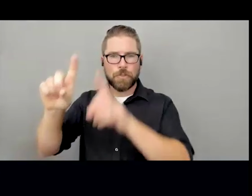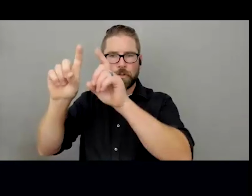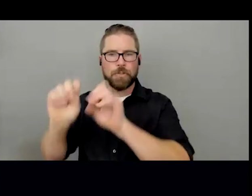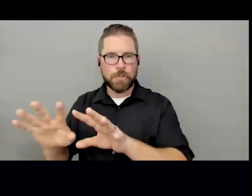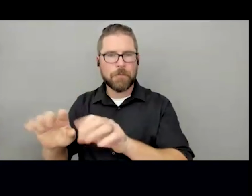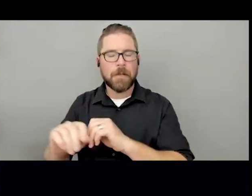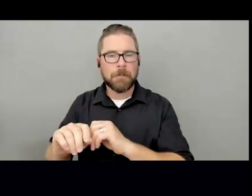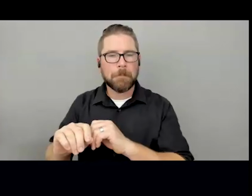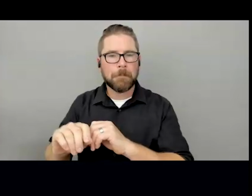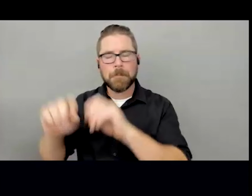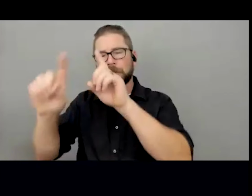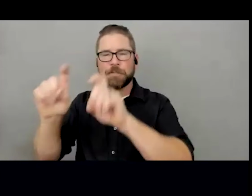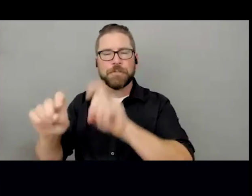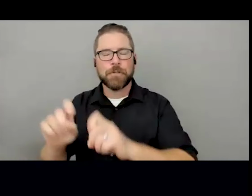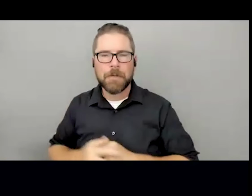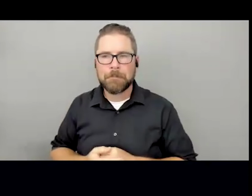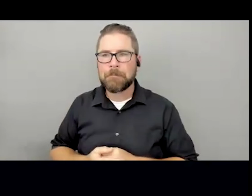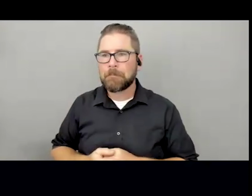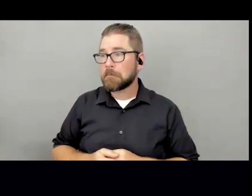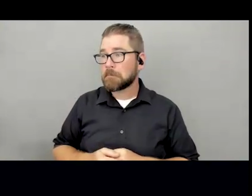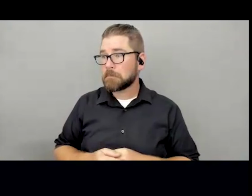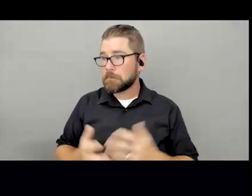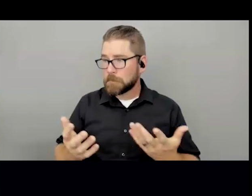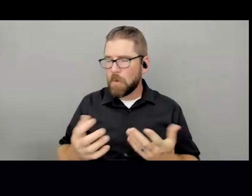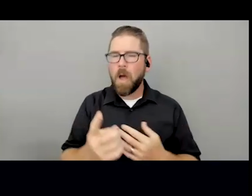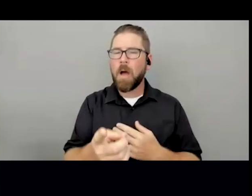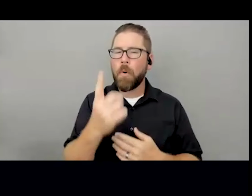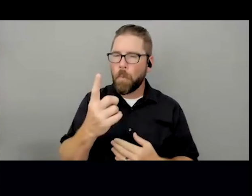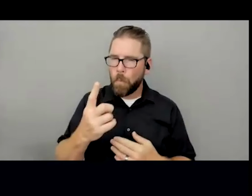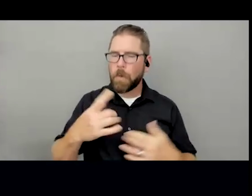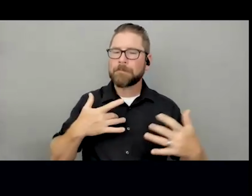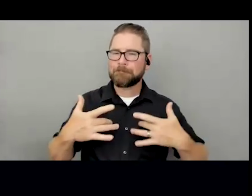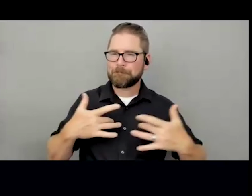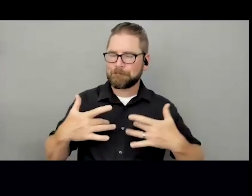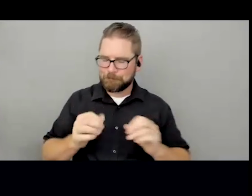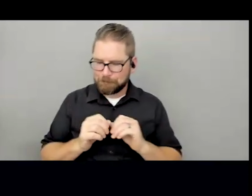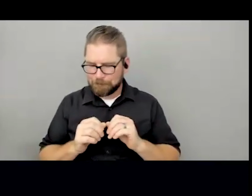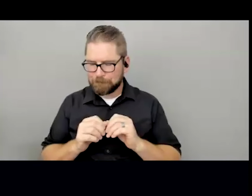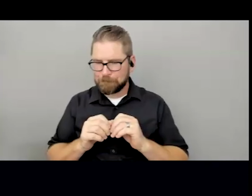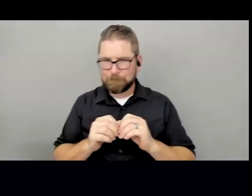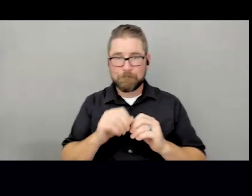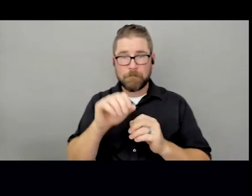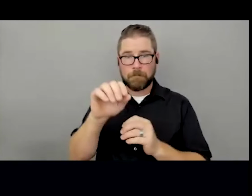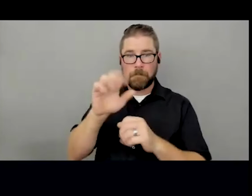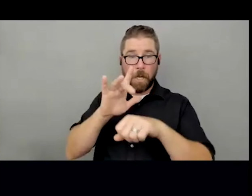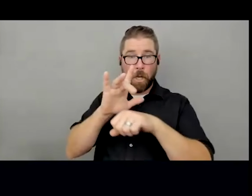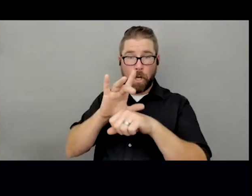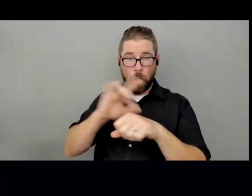So bear with me, David, or those of you who are listening. Early Alert to me is a communication tool.